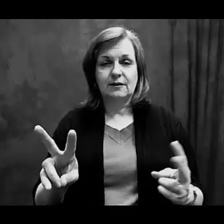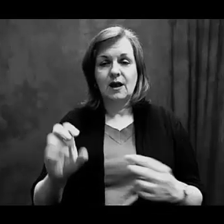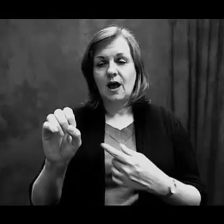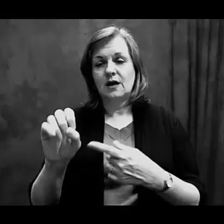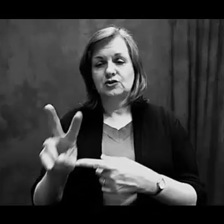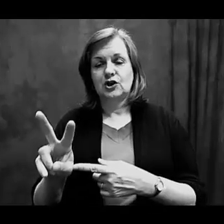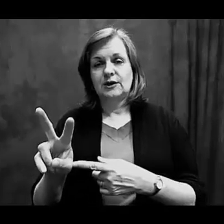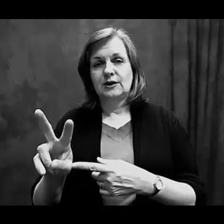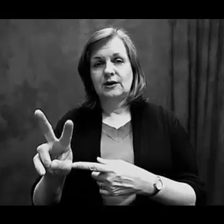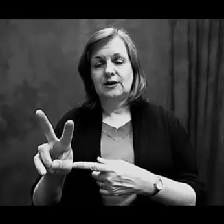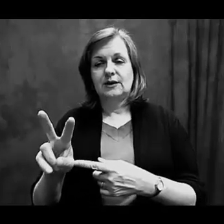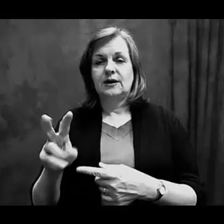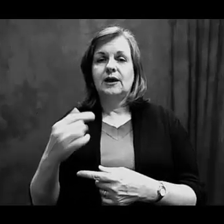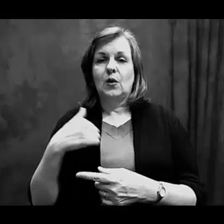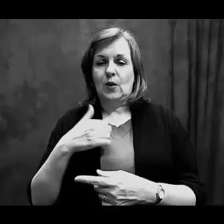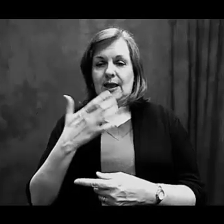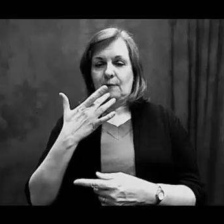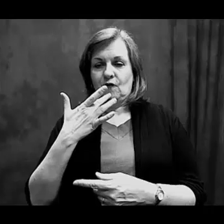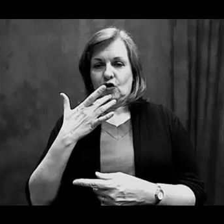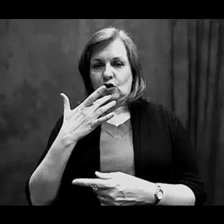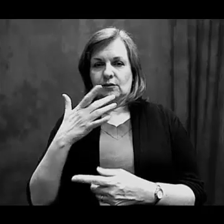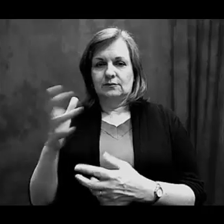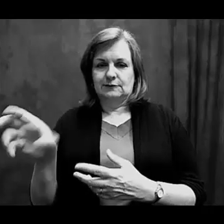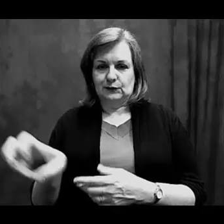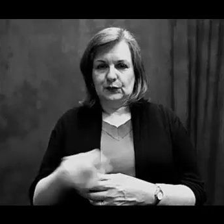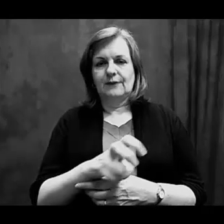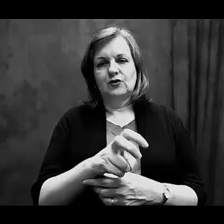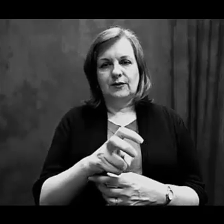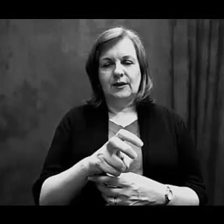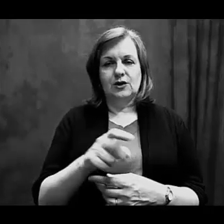when we move around -- moving oxygen and carbon dioxide